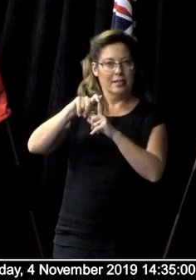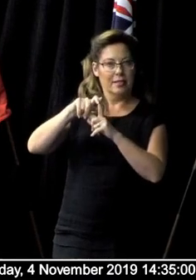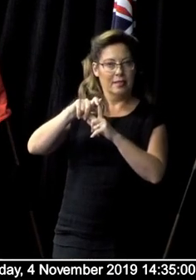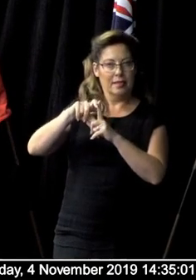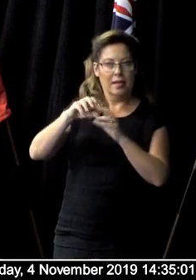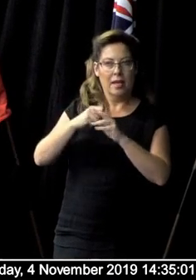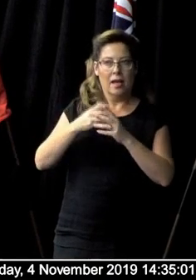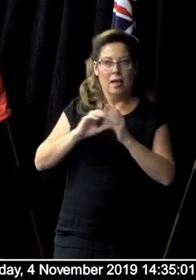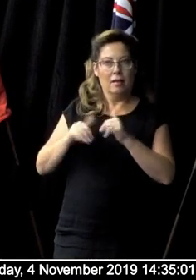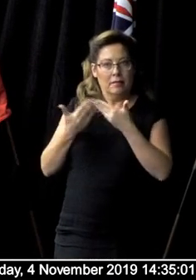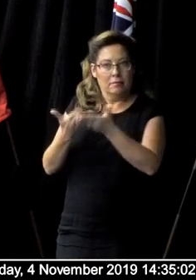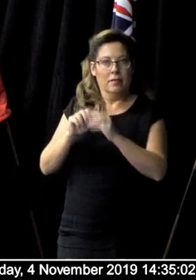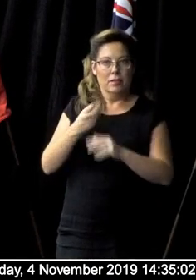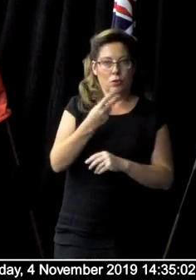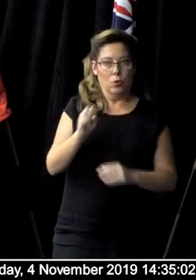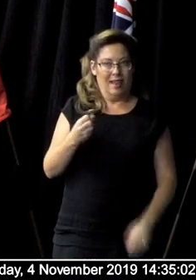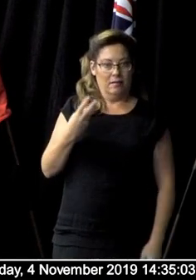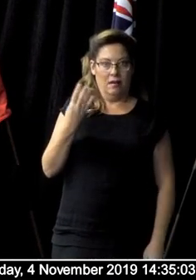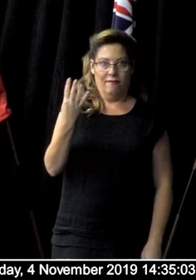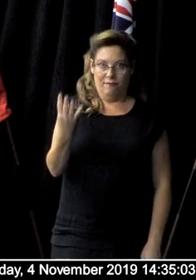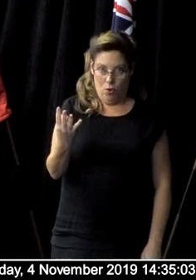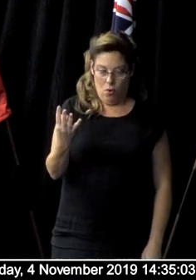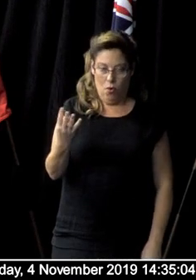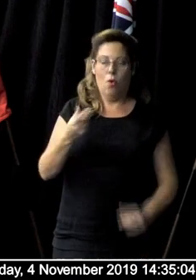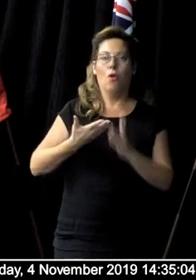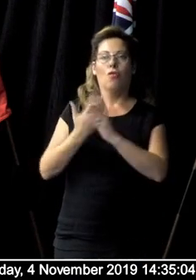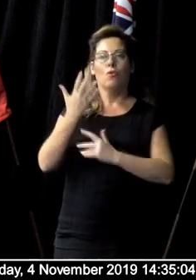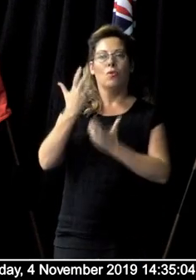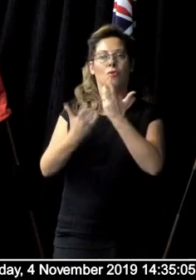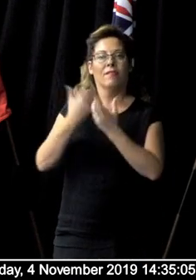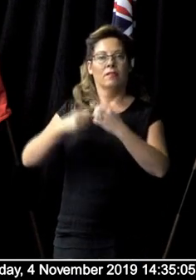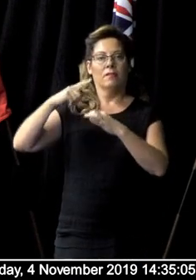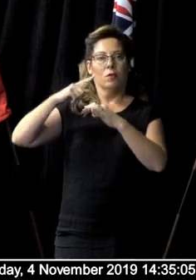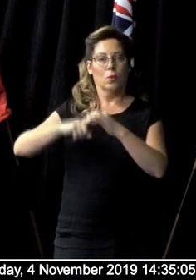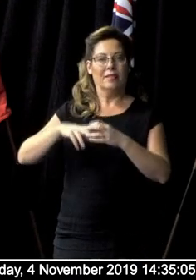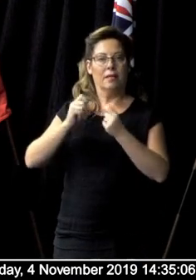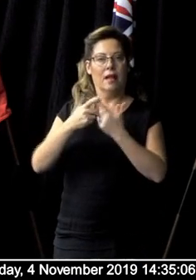University of Queensland School of Social Work and Applied Human Sciences? I do.